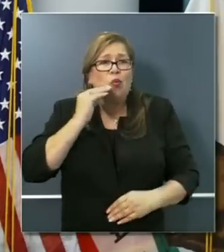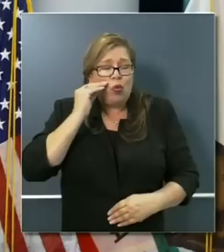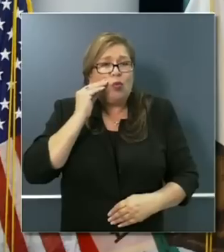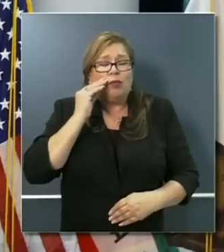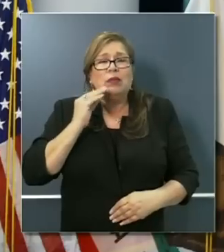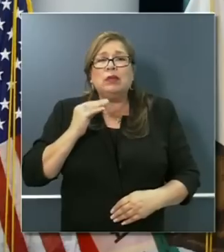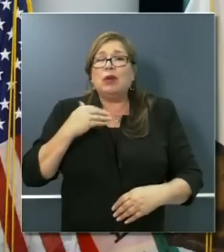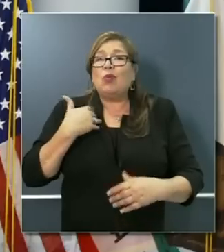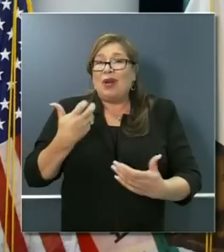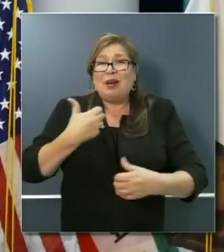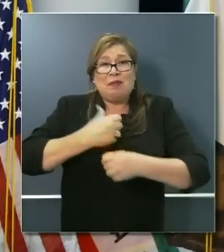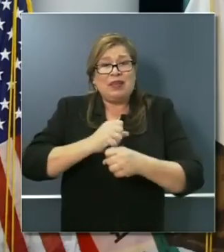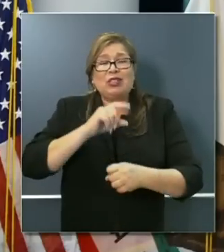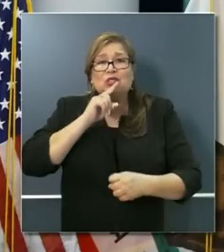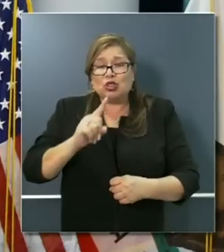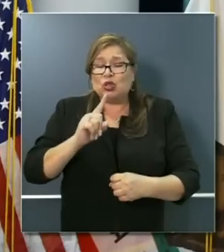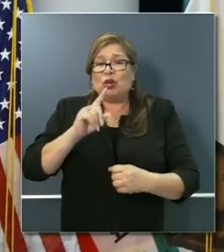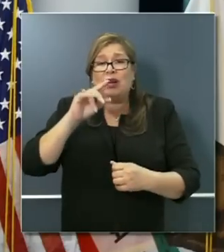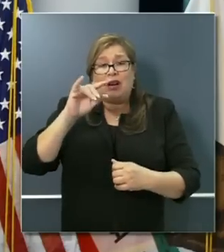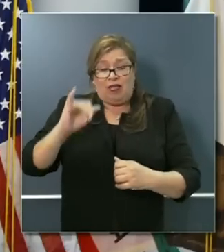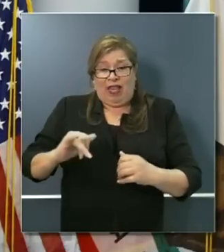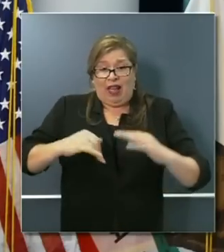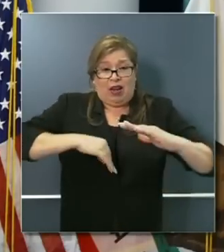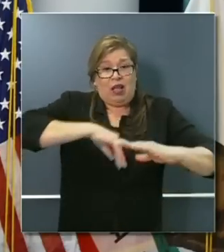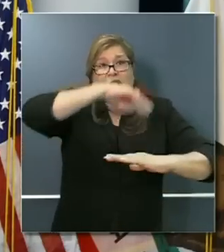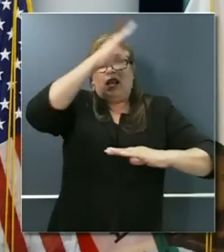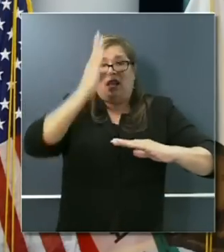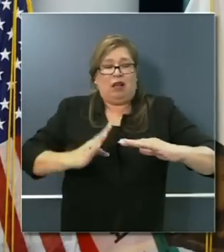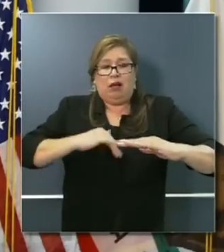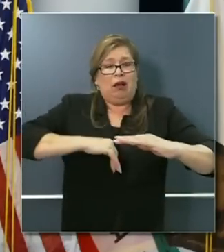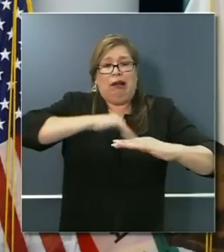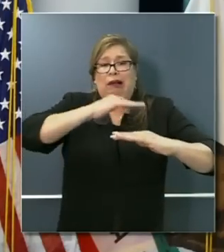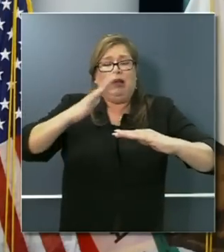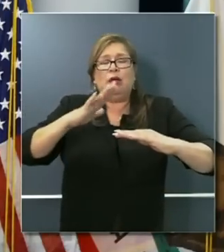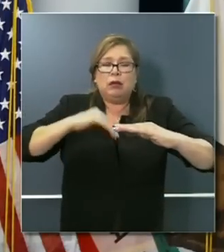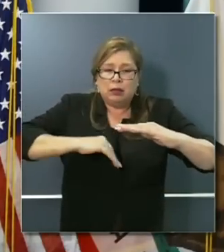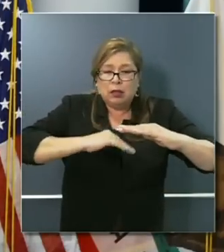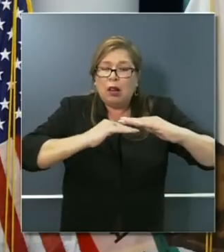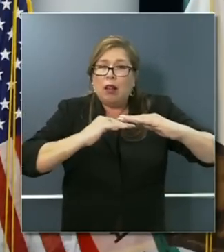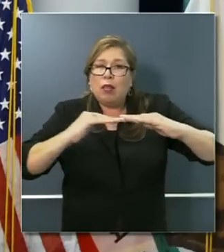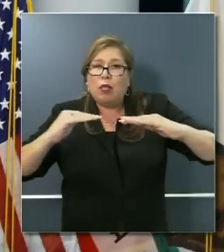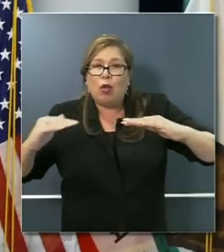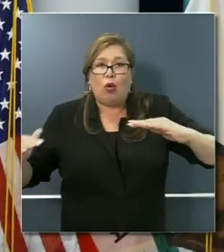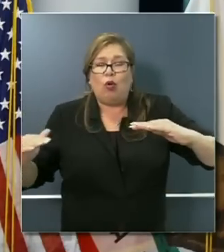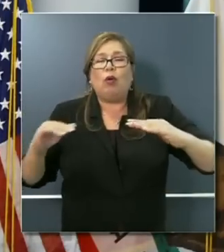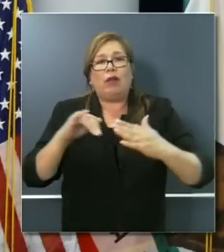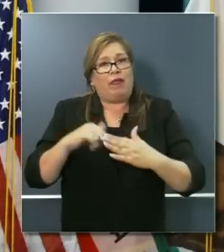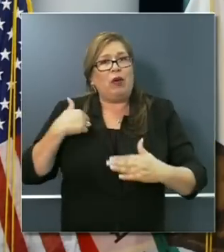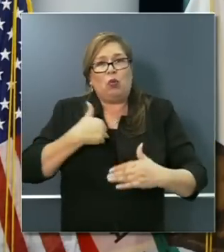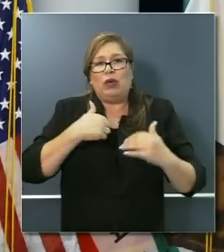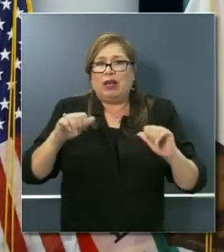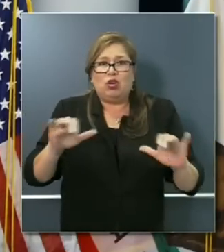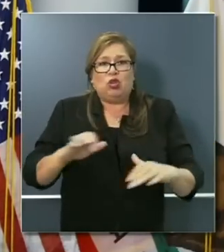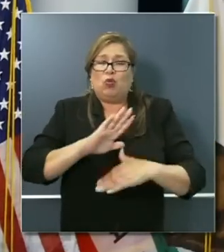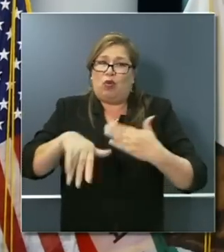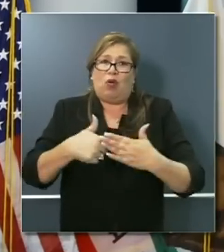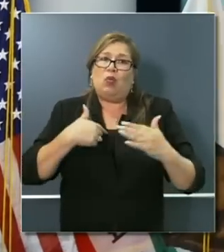UNDERSTAND WHEN WE BRING UP NEW CONSIDERATIONS AROUND THE DIFFERENT ELEMENTS OF OUR STAY